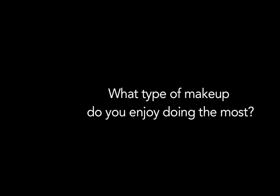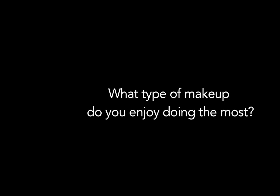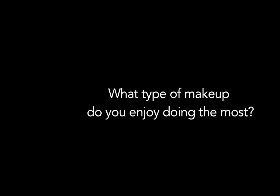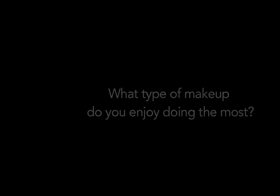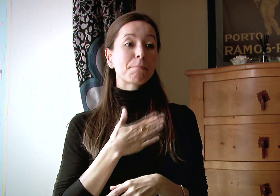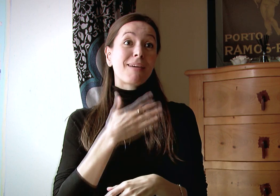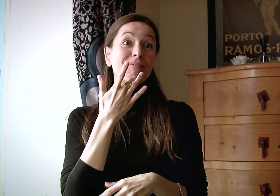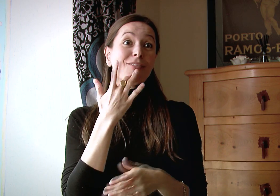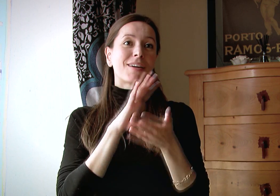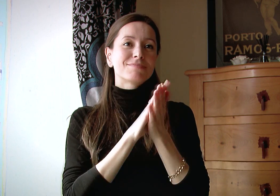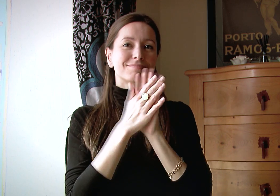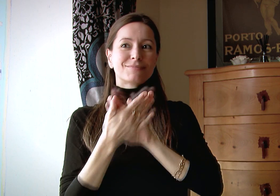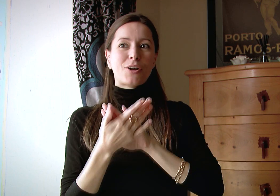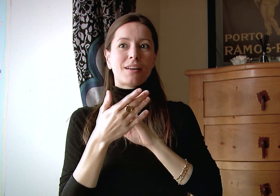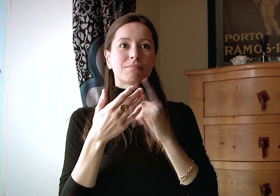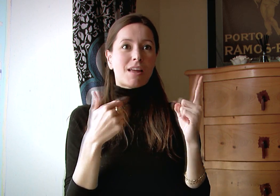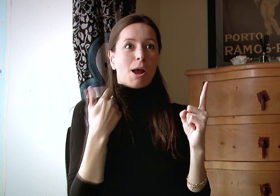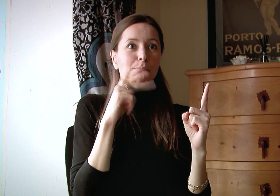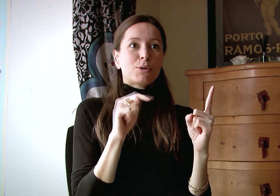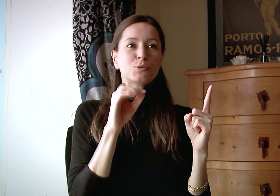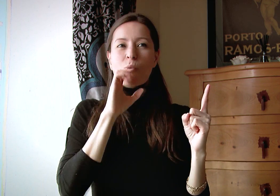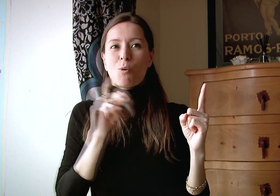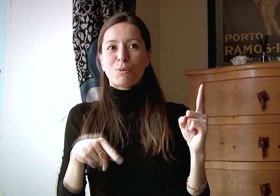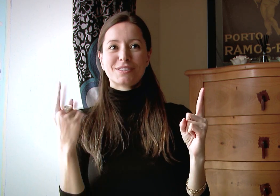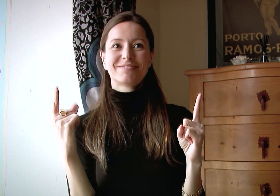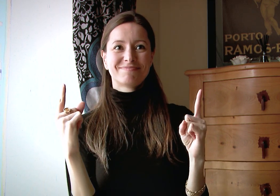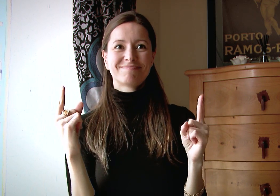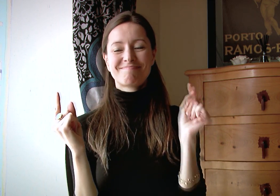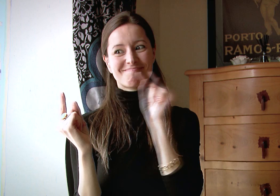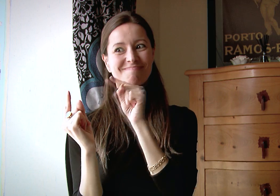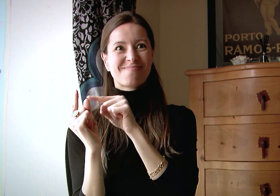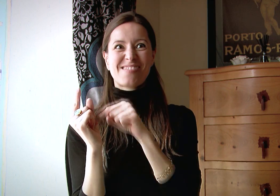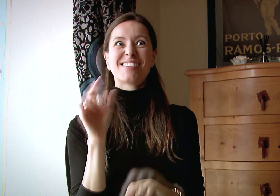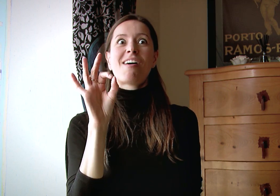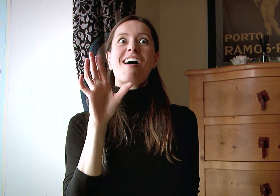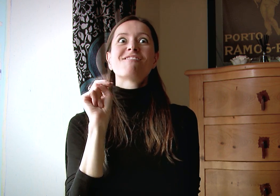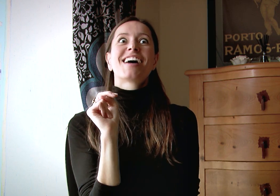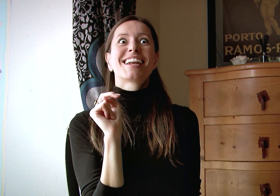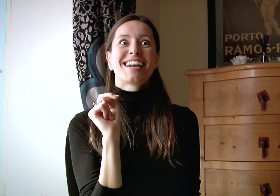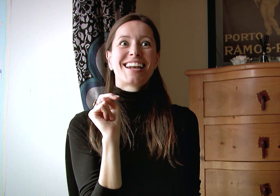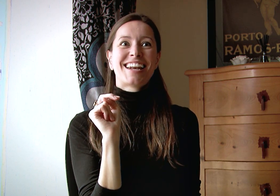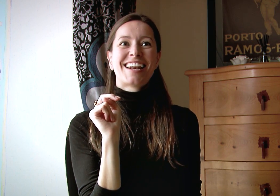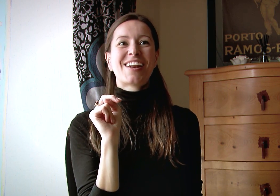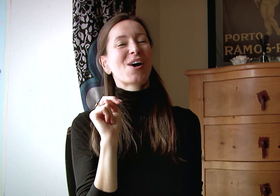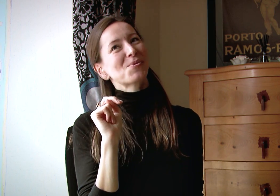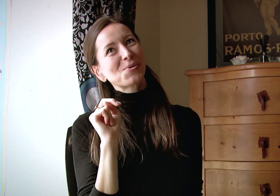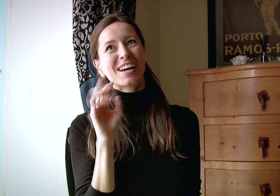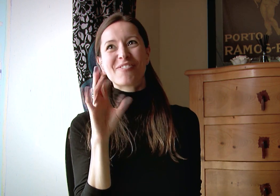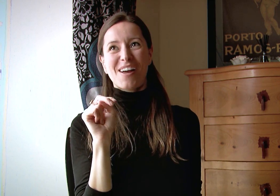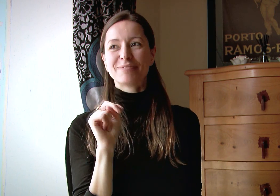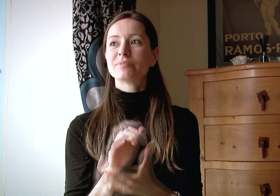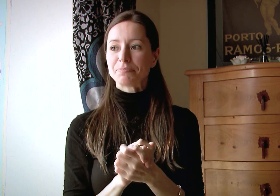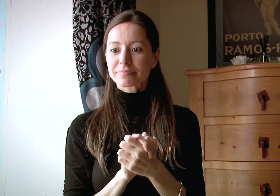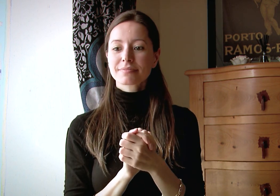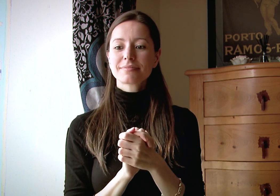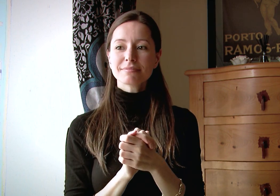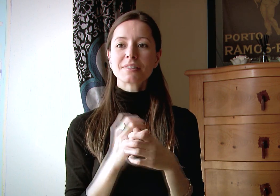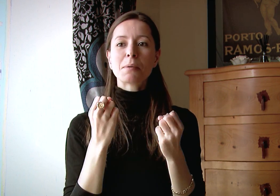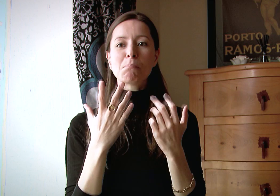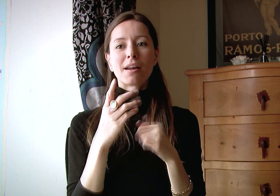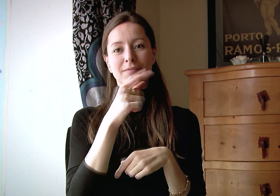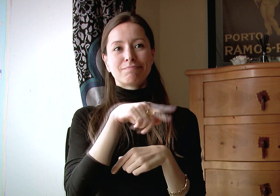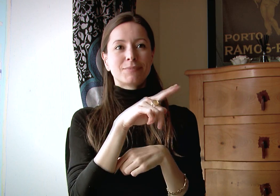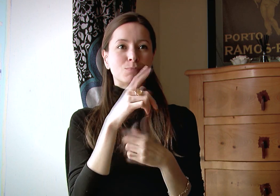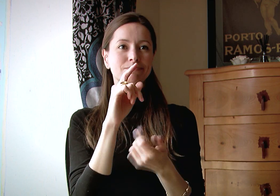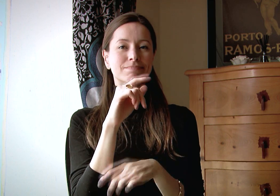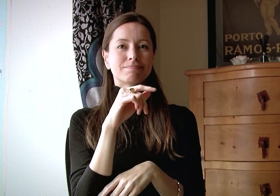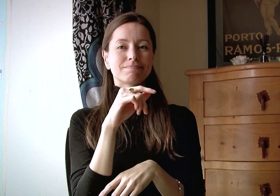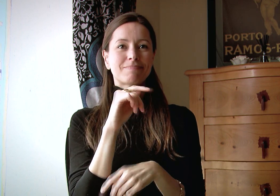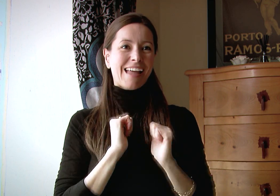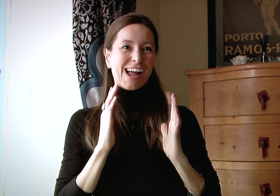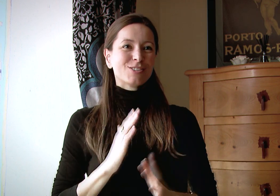My favorite is turning a young person into an old person. It's a lot of fun. Fun! Fun. Many of the actors don't like it